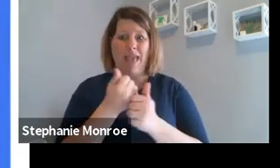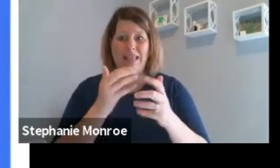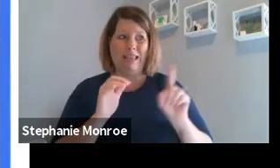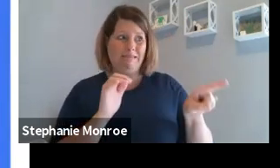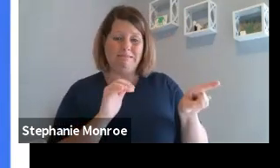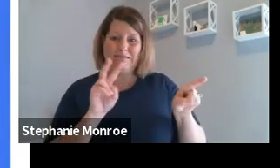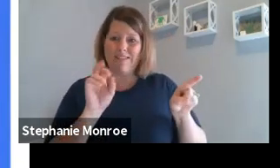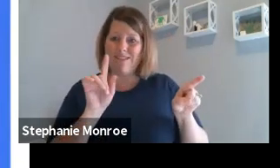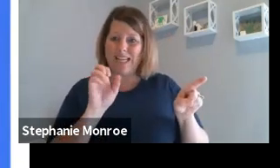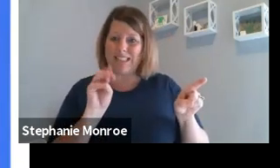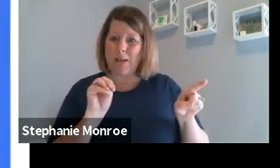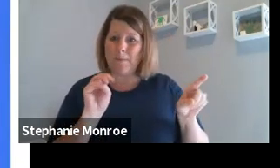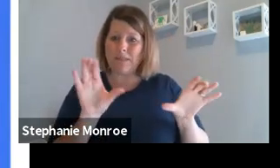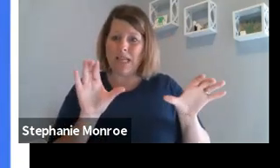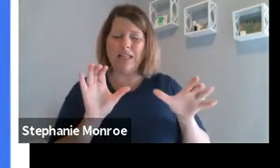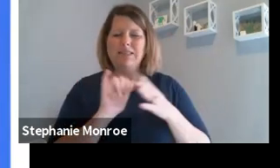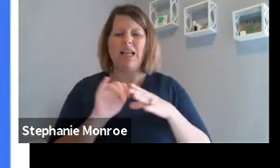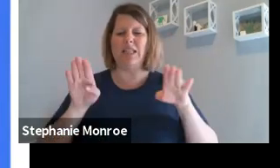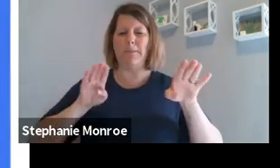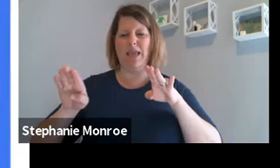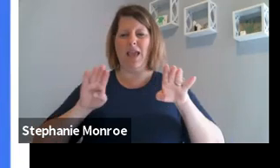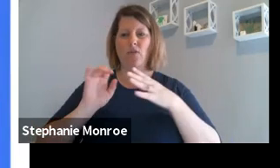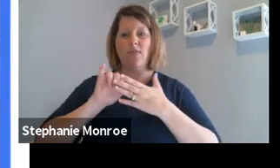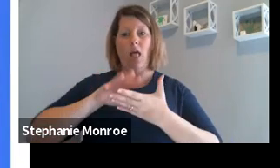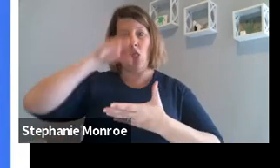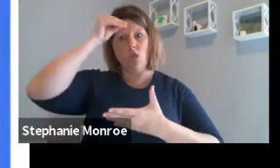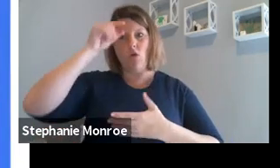is a behavior that is perpetuated by the abuser,